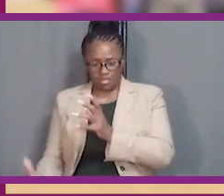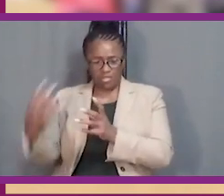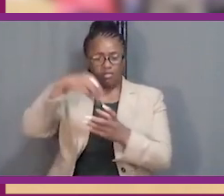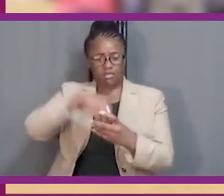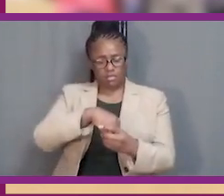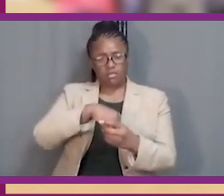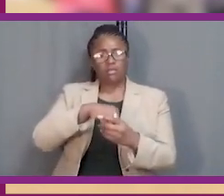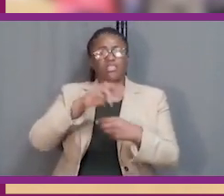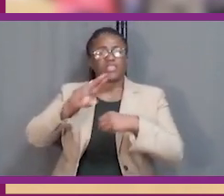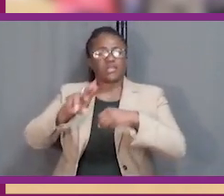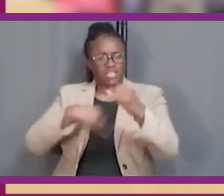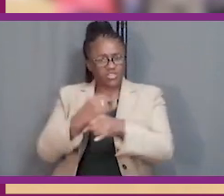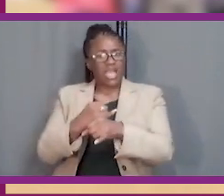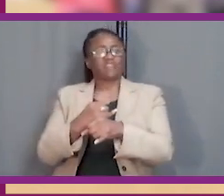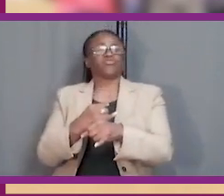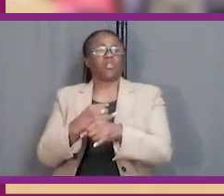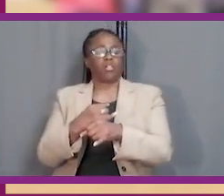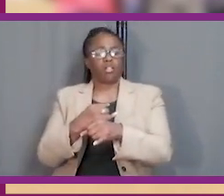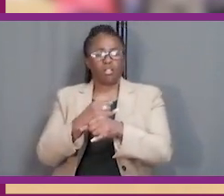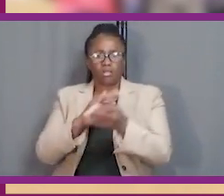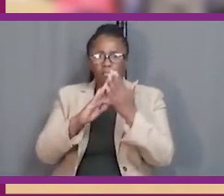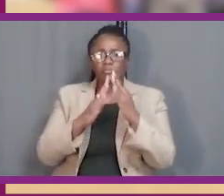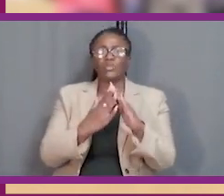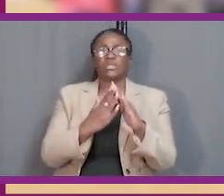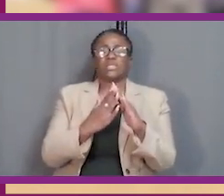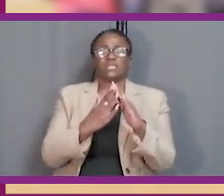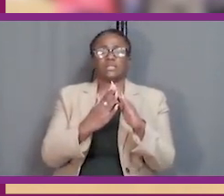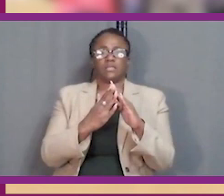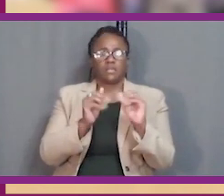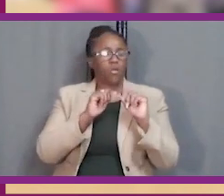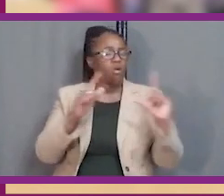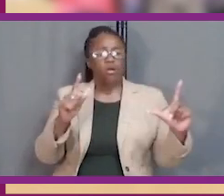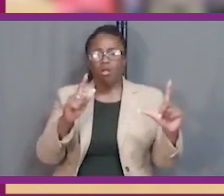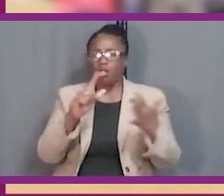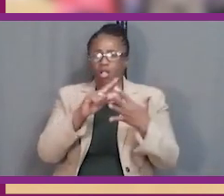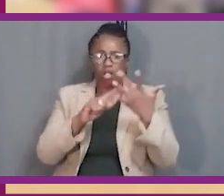be it in all the treaties that they bring on board in all policies. Persons with disabilities will